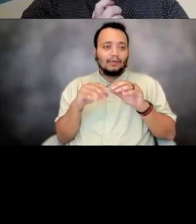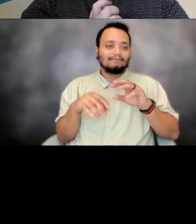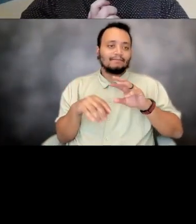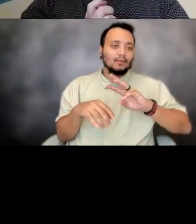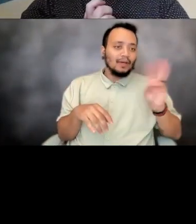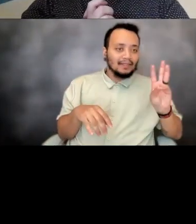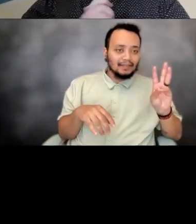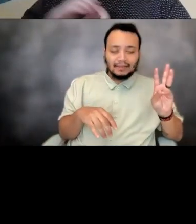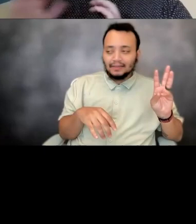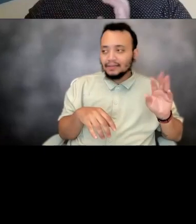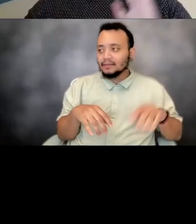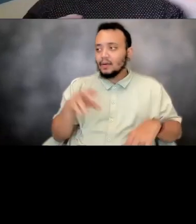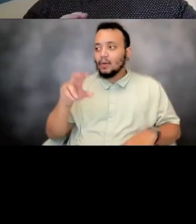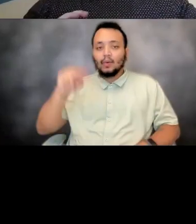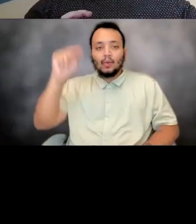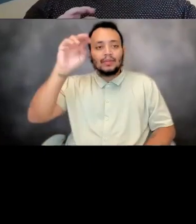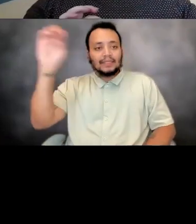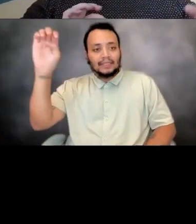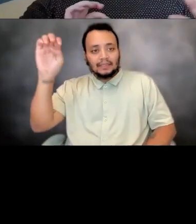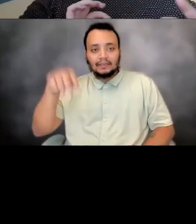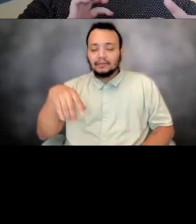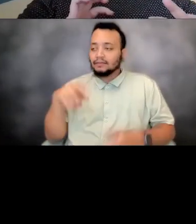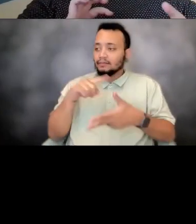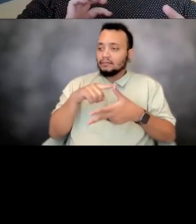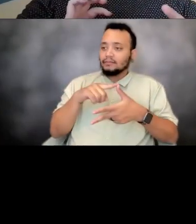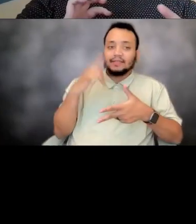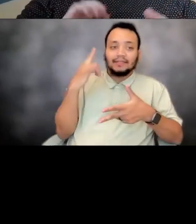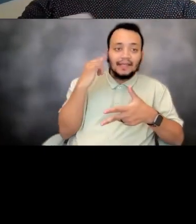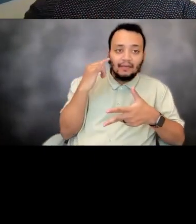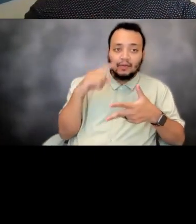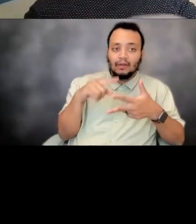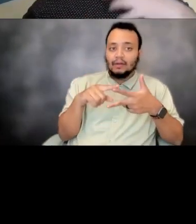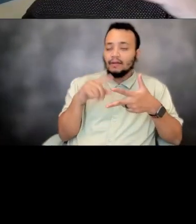Our bigger chunks here are Florida and California and